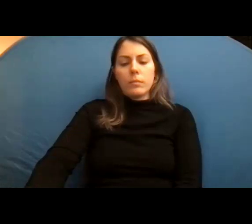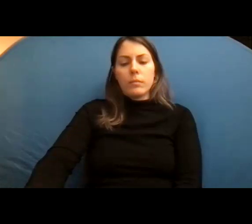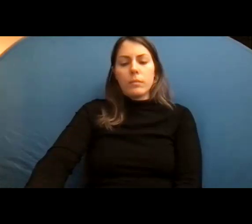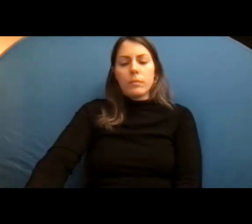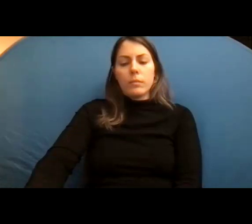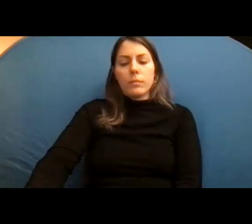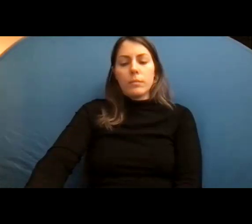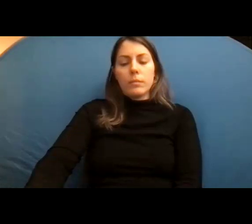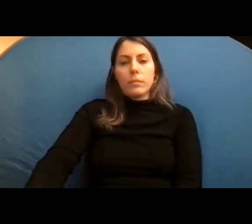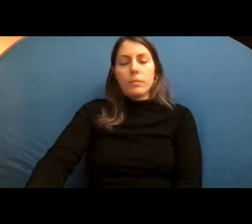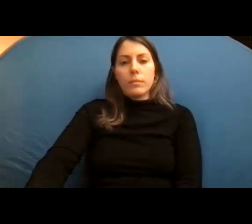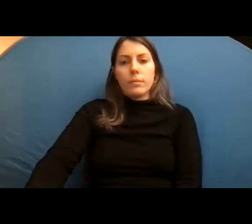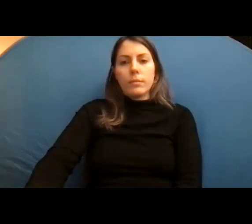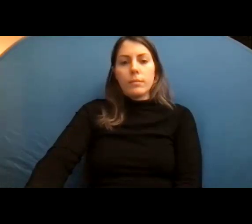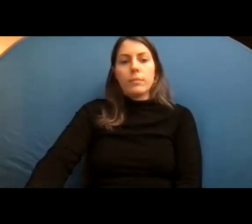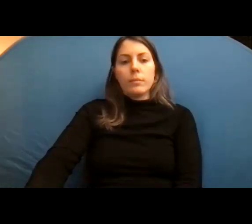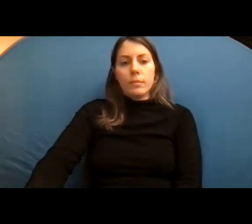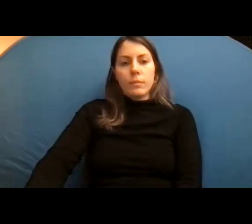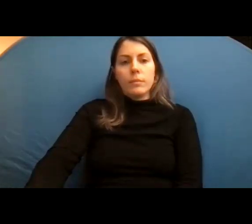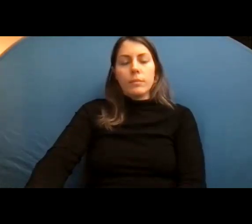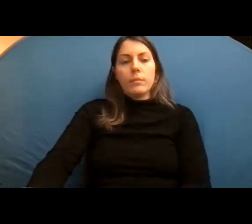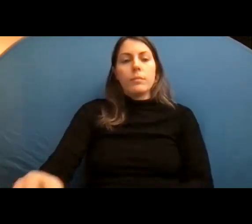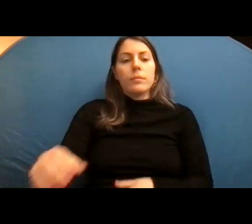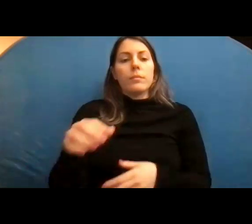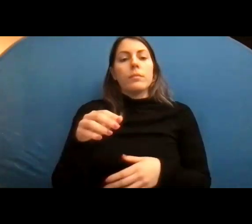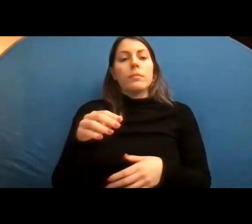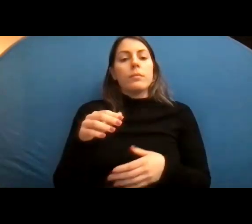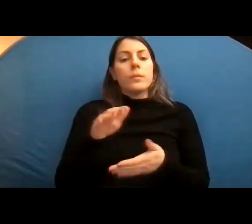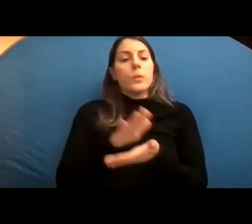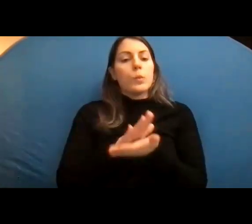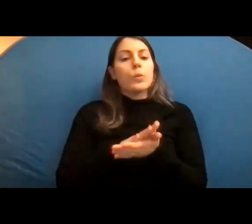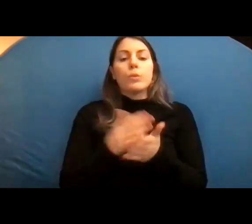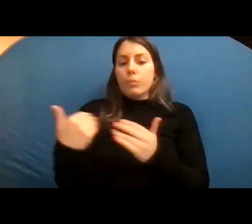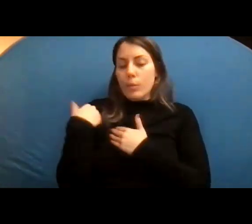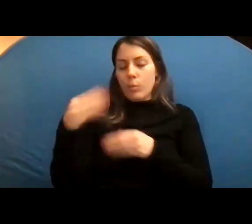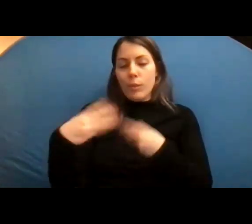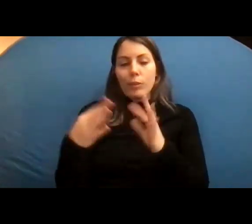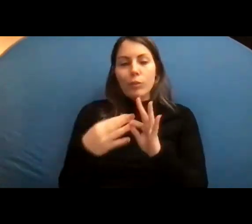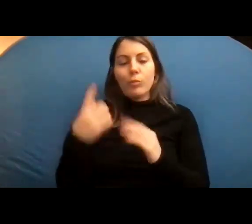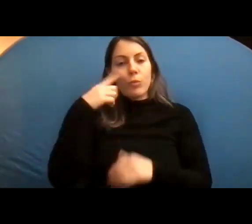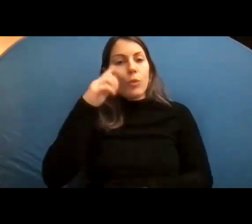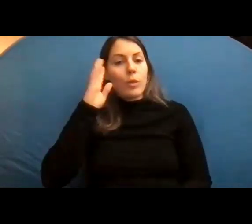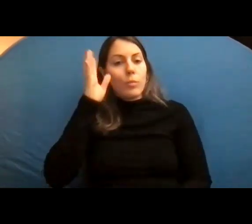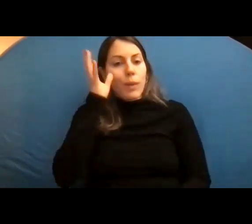Okay? So again, the school system is responsible for providing